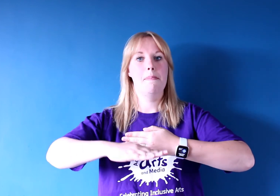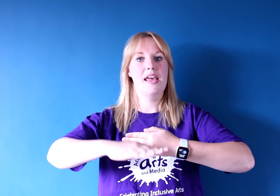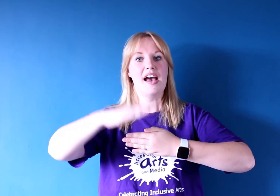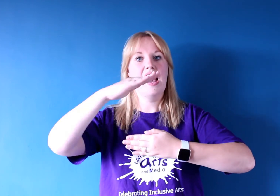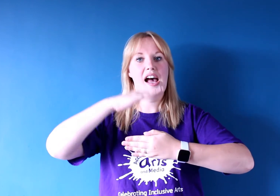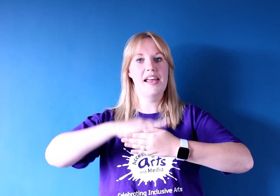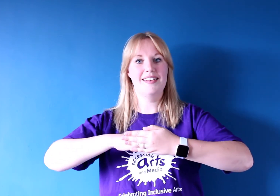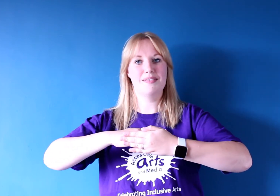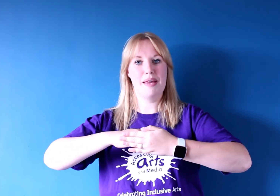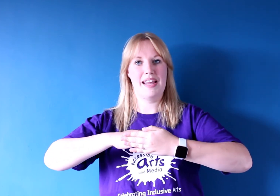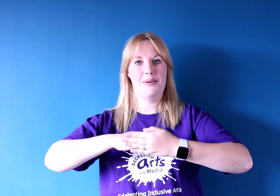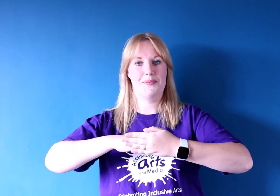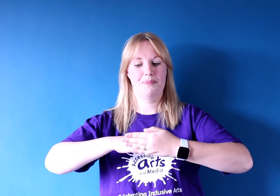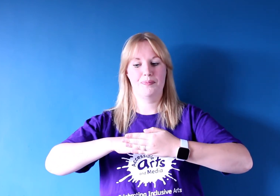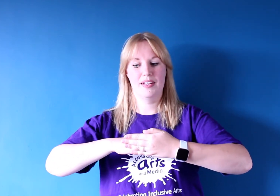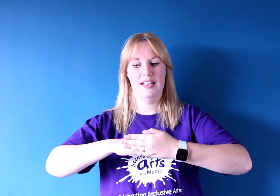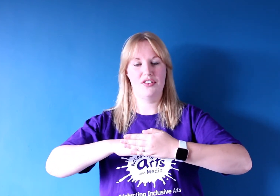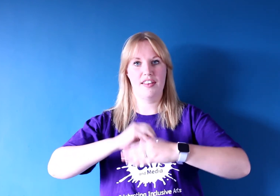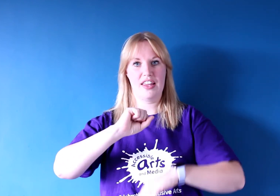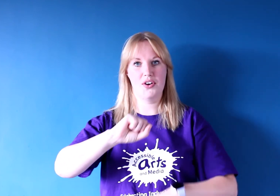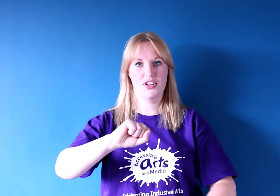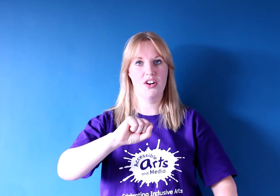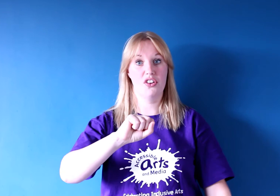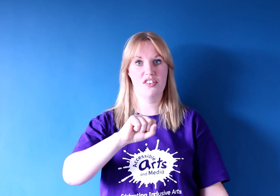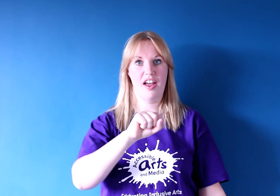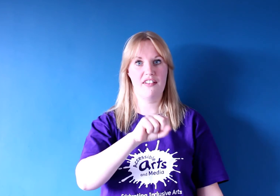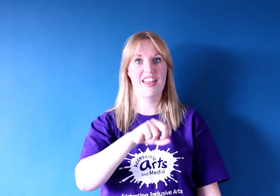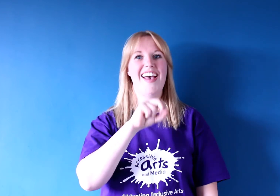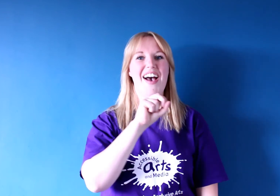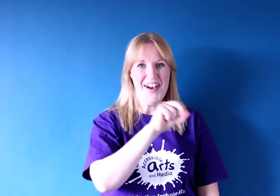Behind me. Let’s try that, your turn on safari.